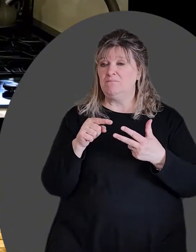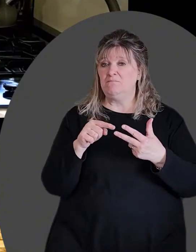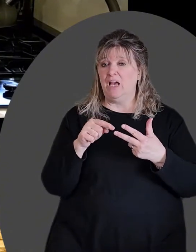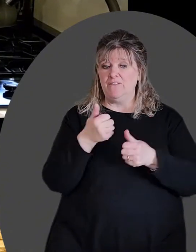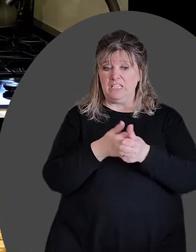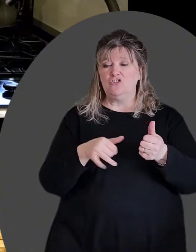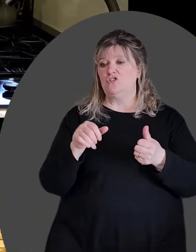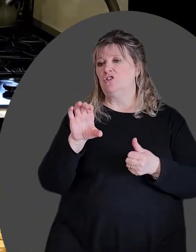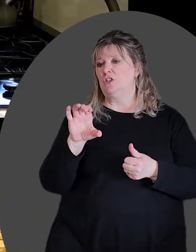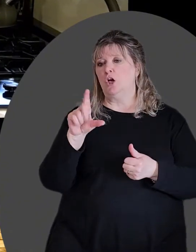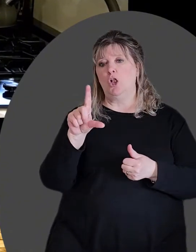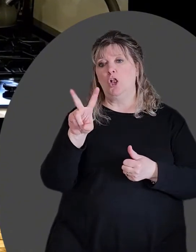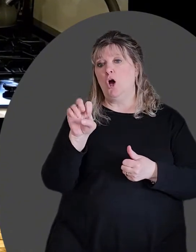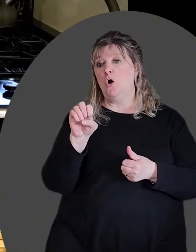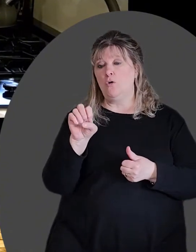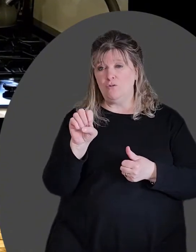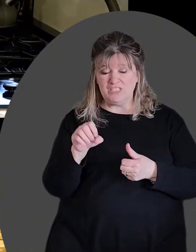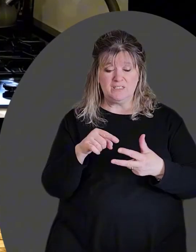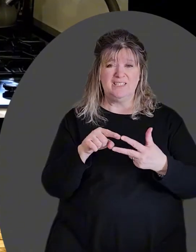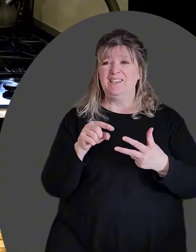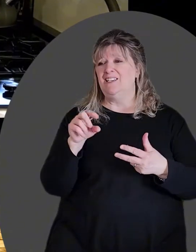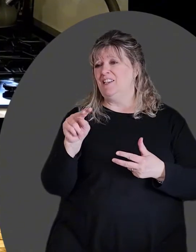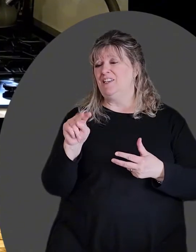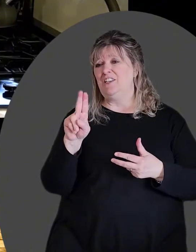the cloves the nutmeg the ginger